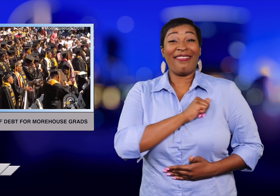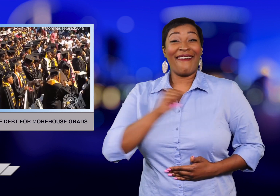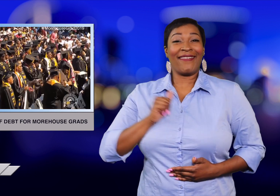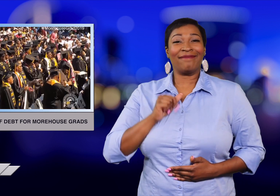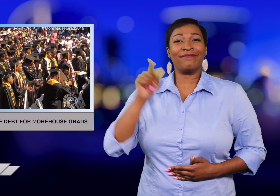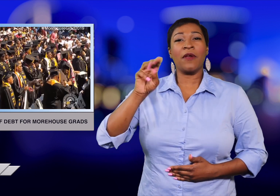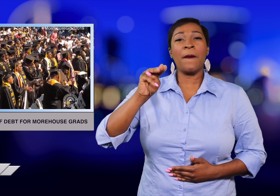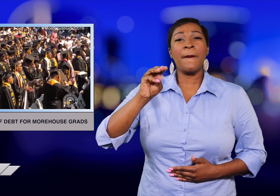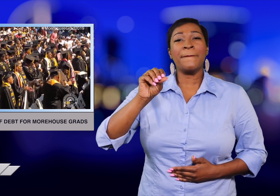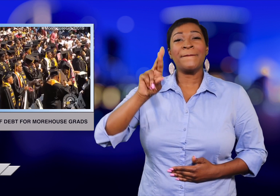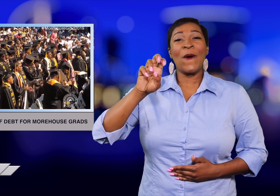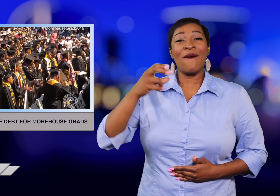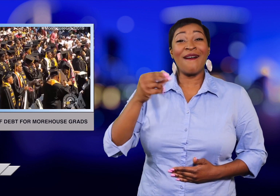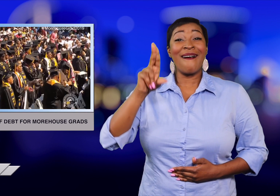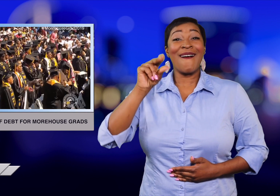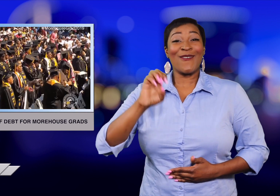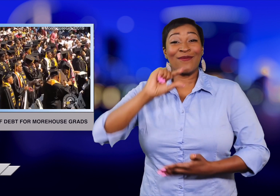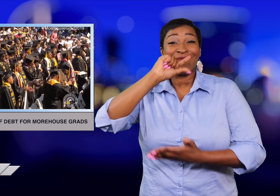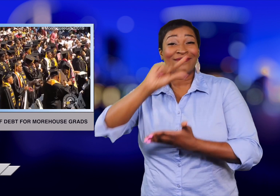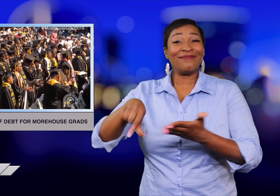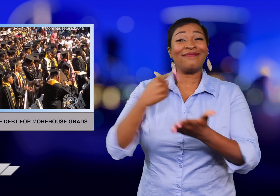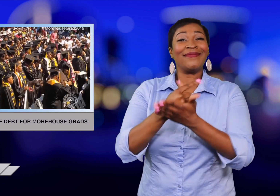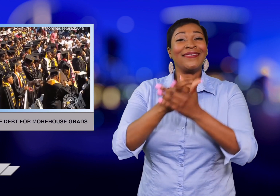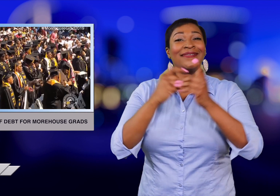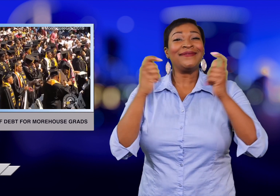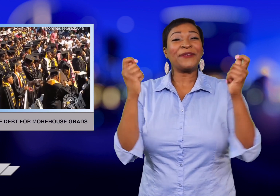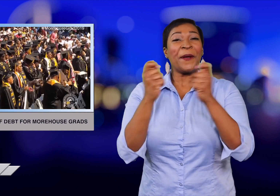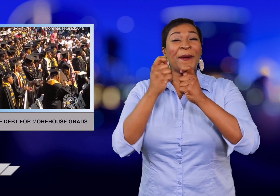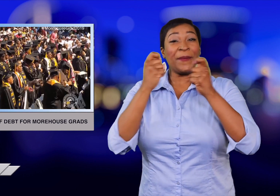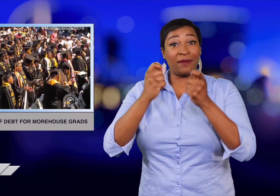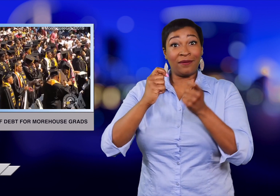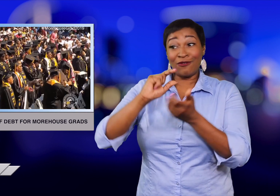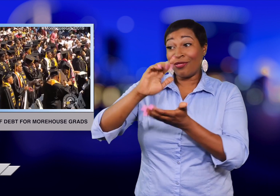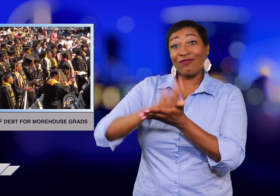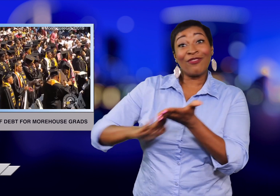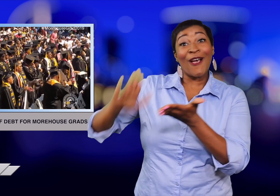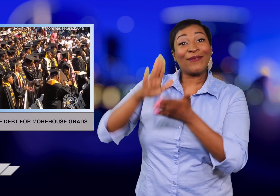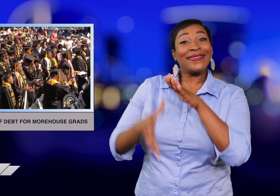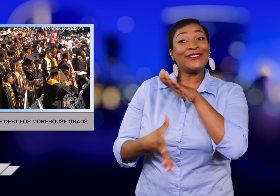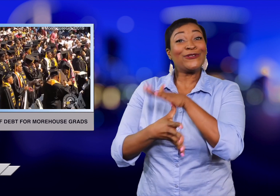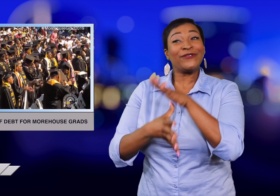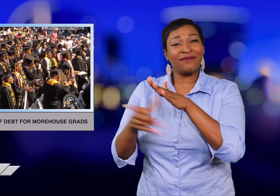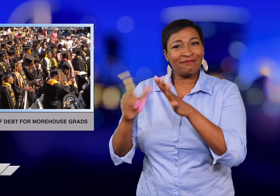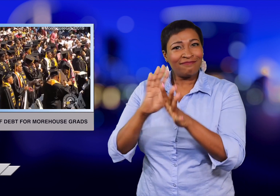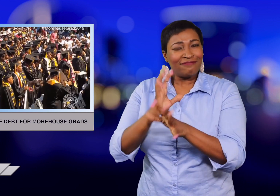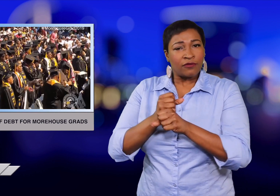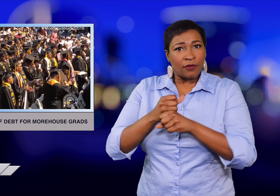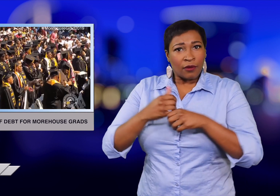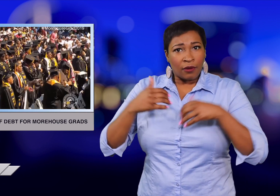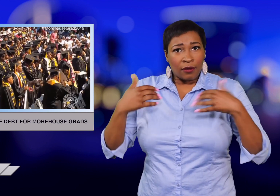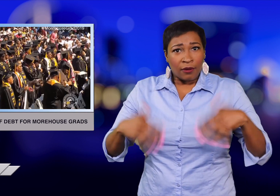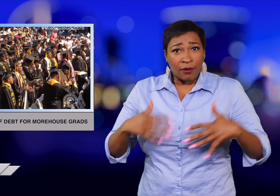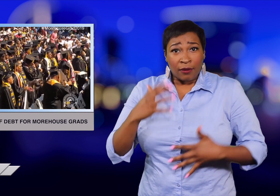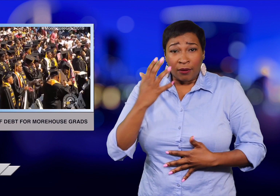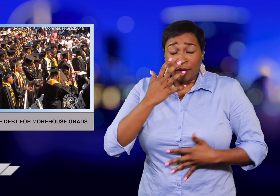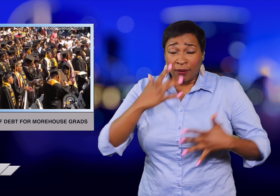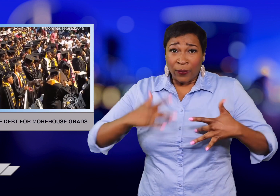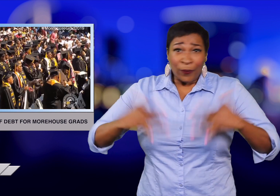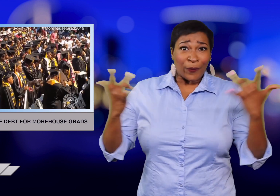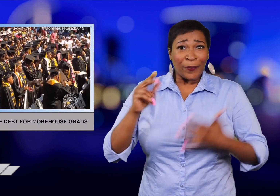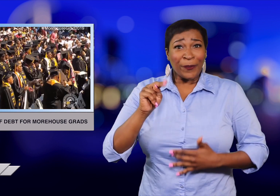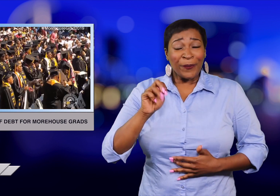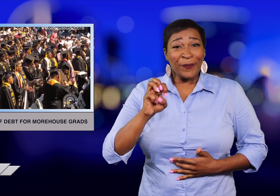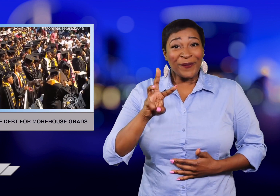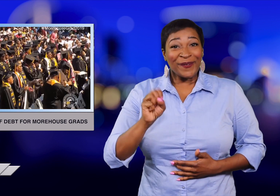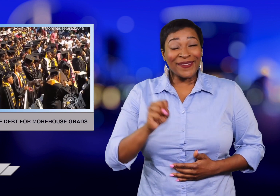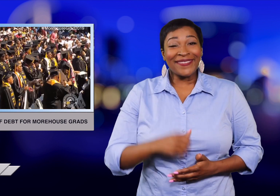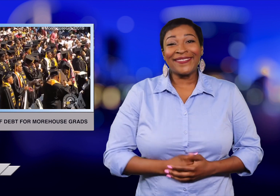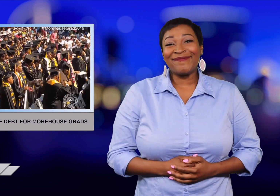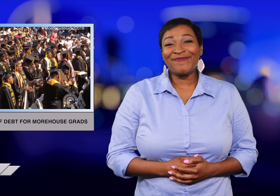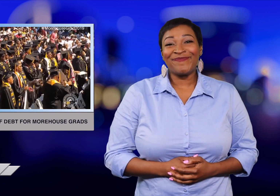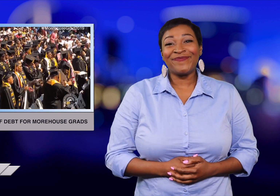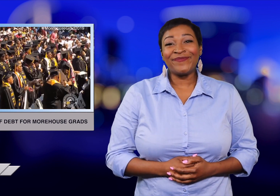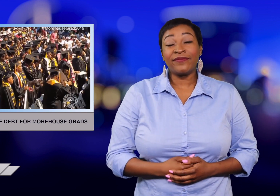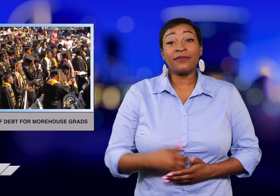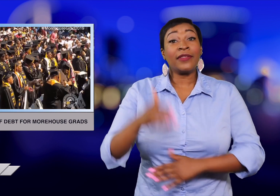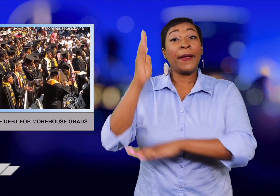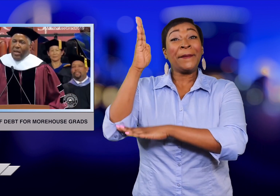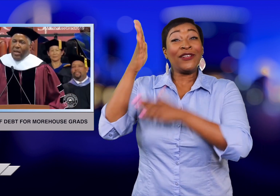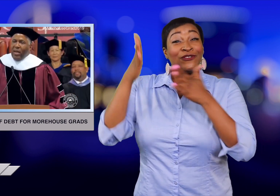In Atlanta, Morehouse College seniors got some amazing news at their commencement.